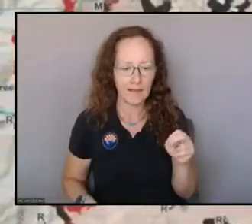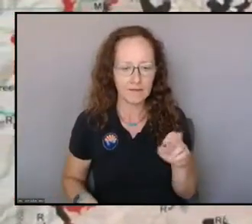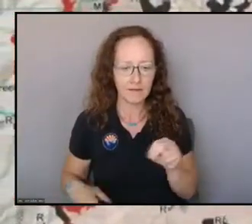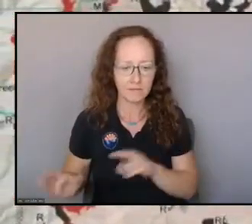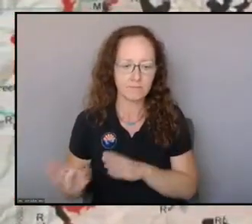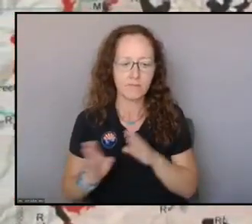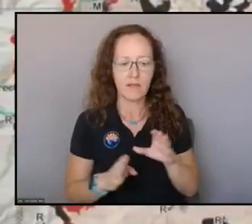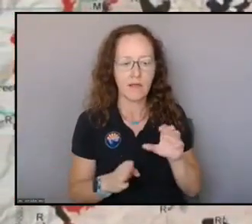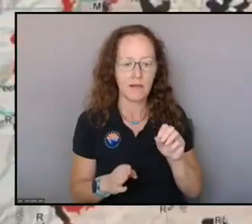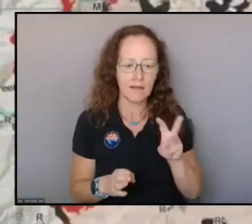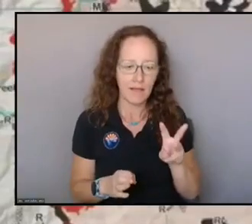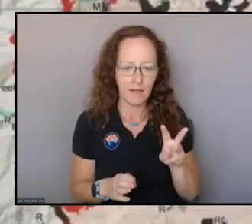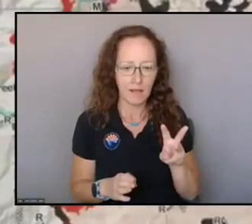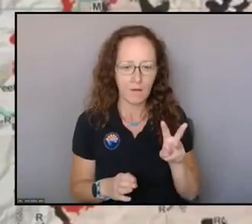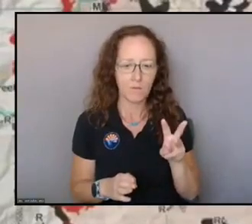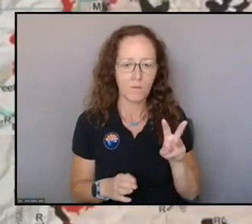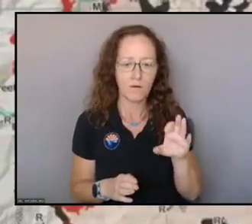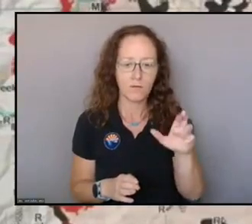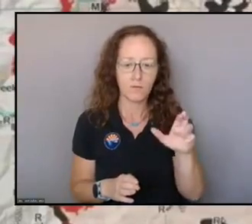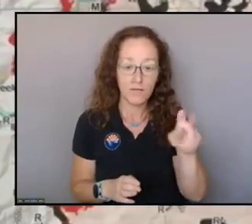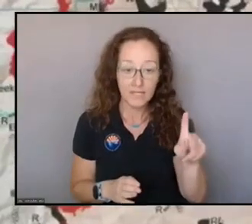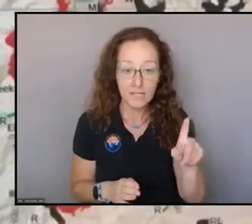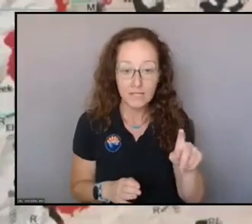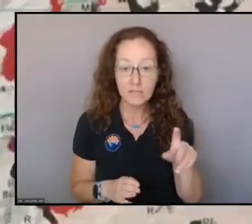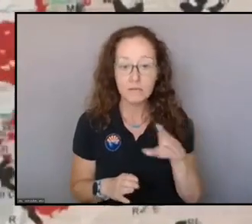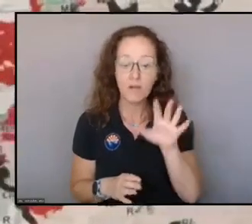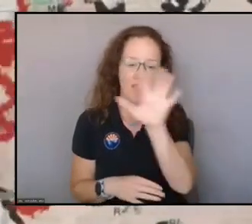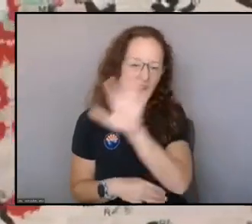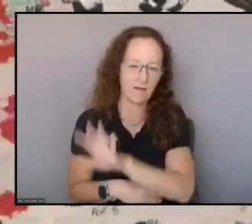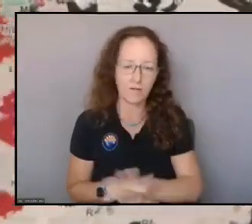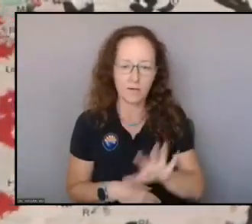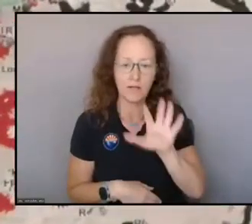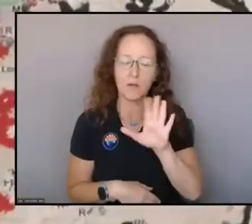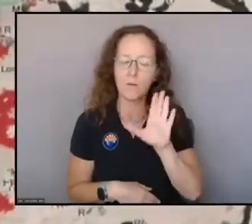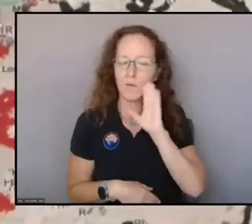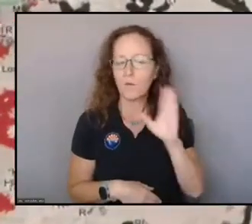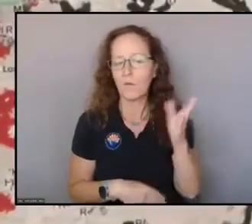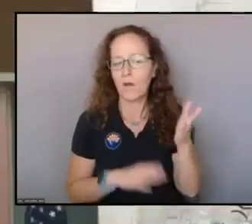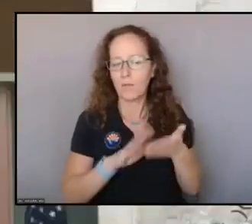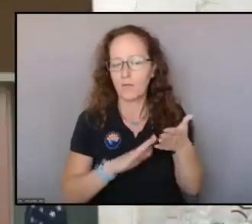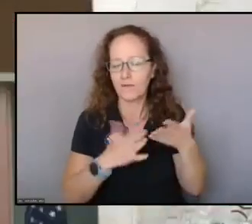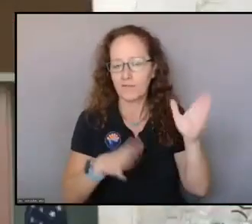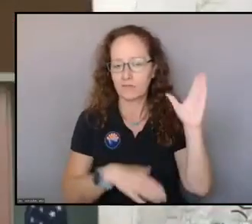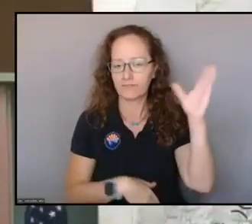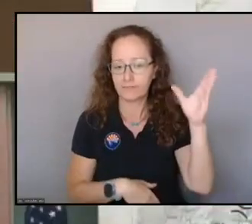AS YOU HEARD OPERATIONS REPORT, WE HAVE BEEN WORKING REALLY DILIGENTLY -- I MEAN, IF YOU LOOK AT THE MAP YOU